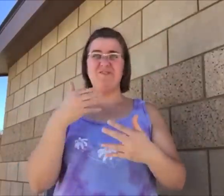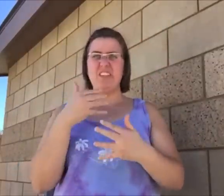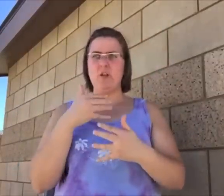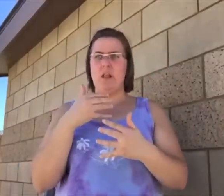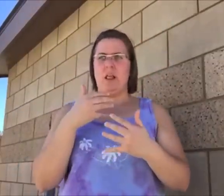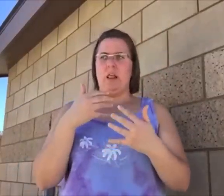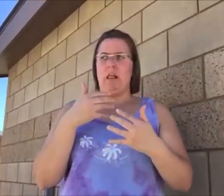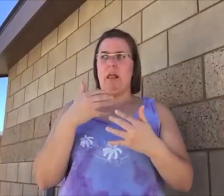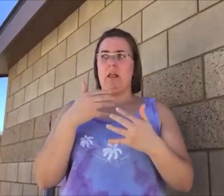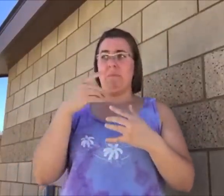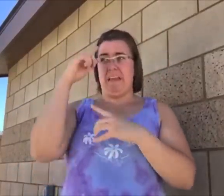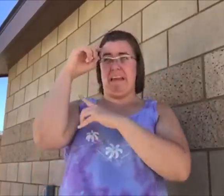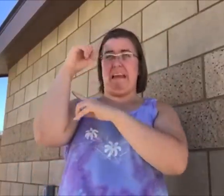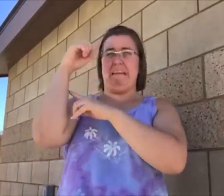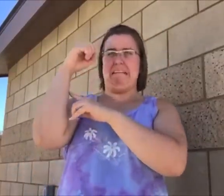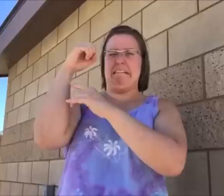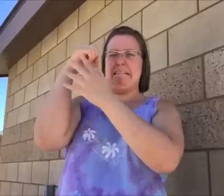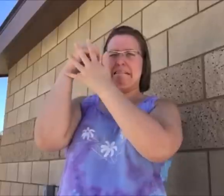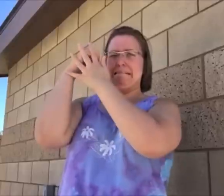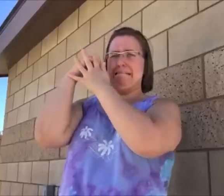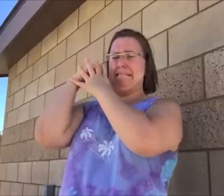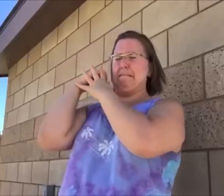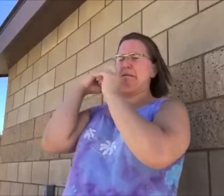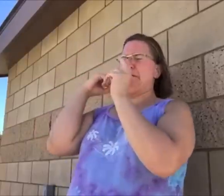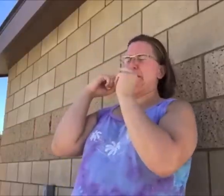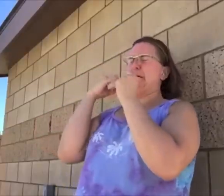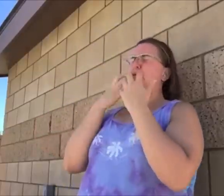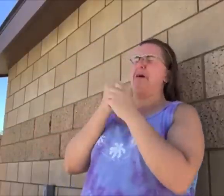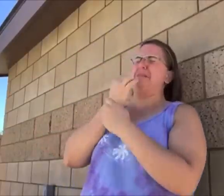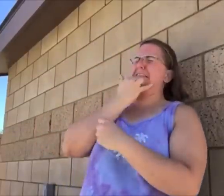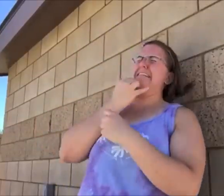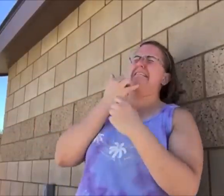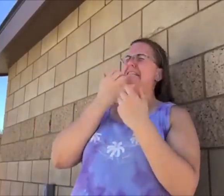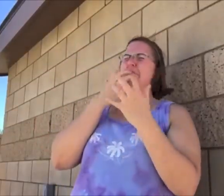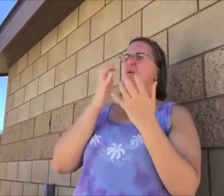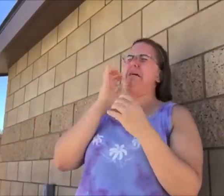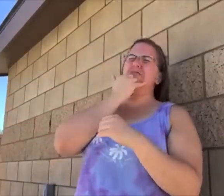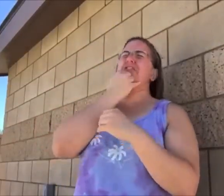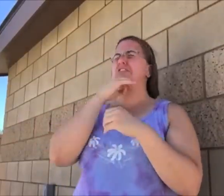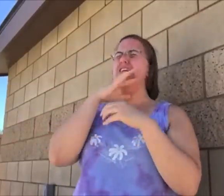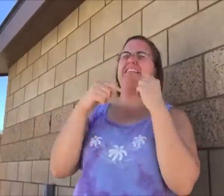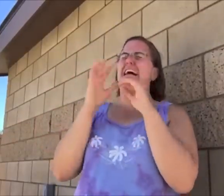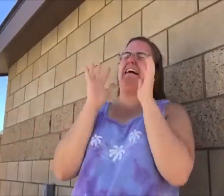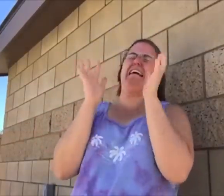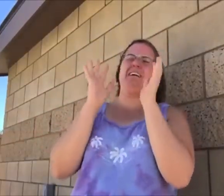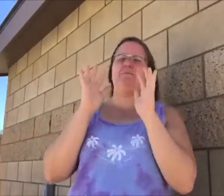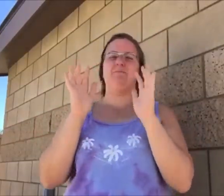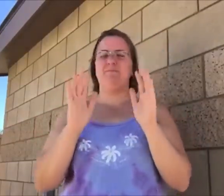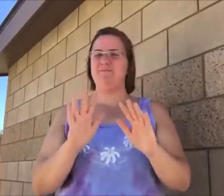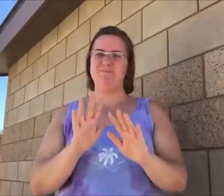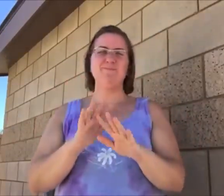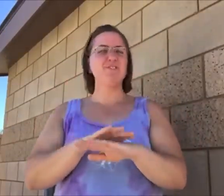If fear has you clinched, squirming, and holding back - you may never be able to reveal the great idea you have!